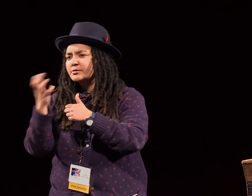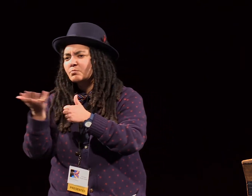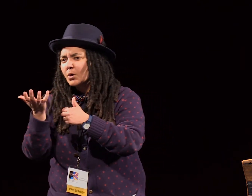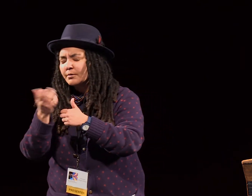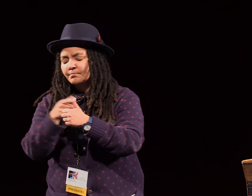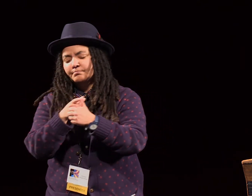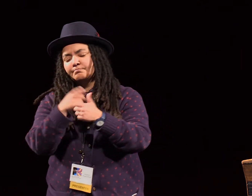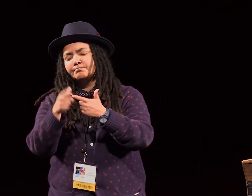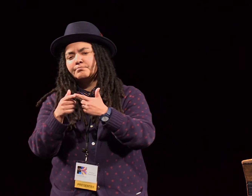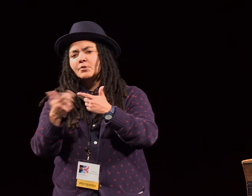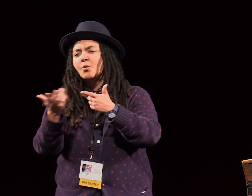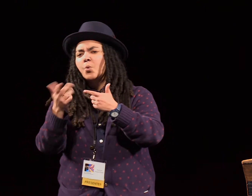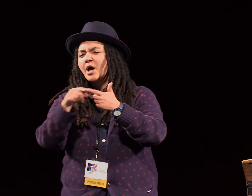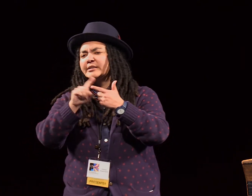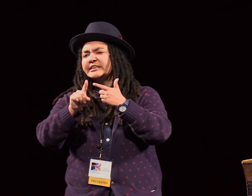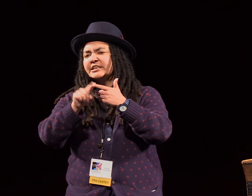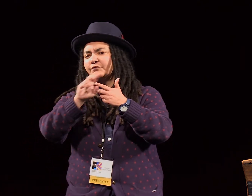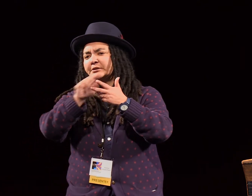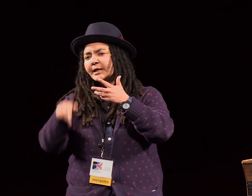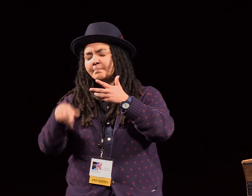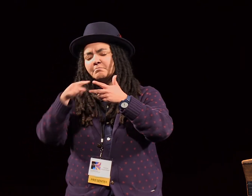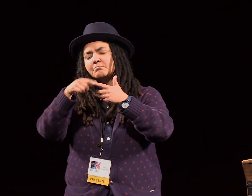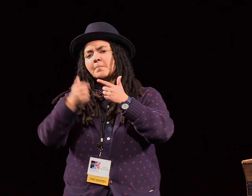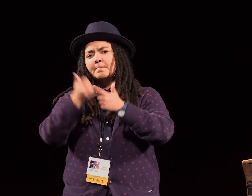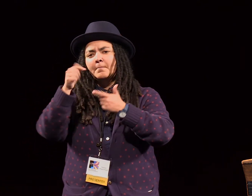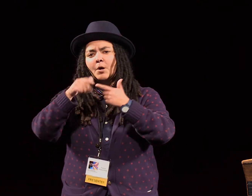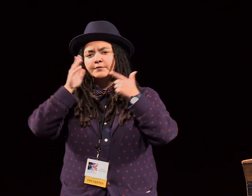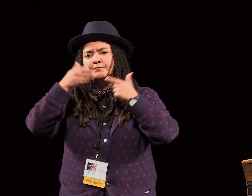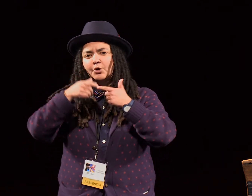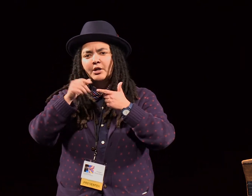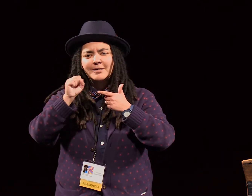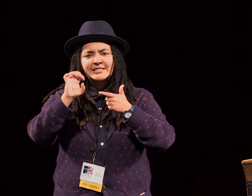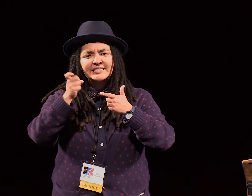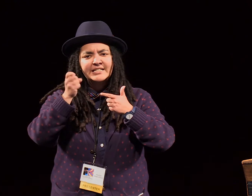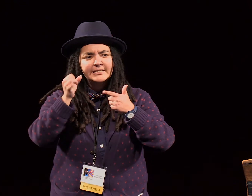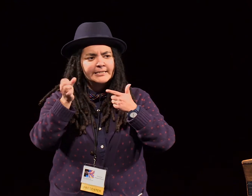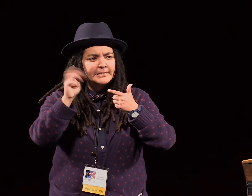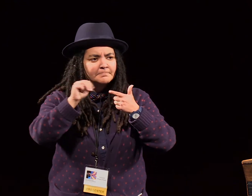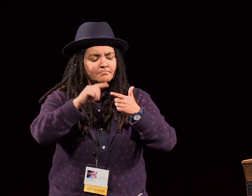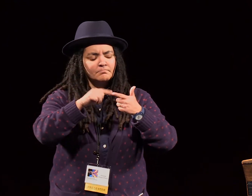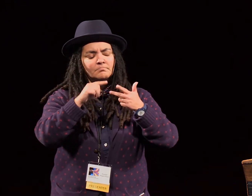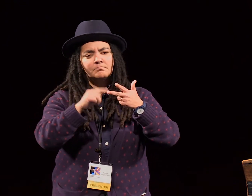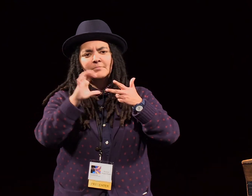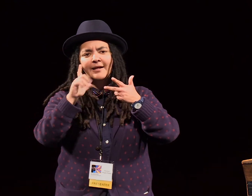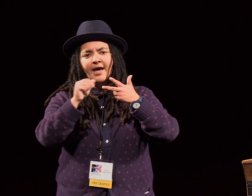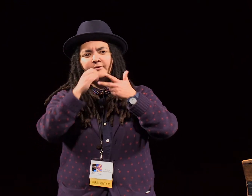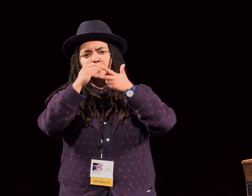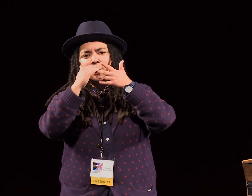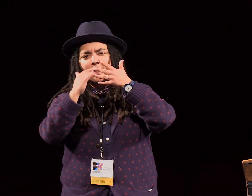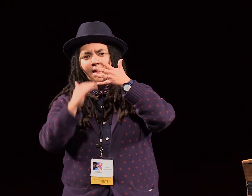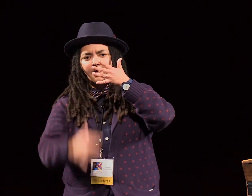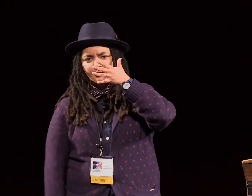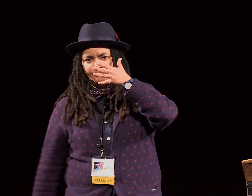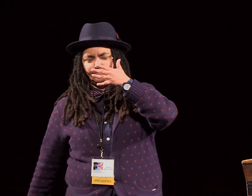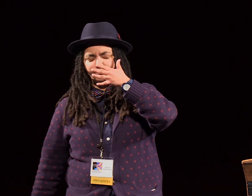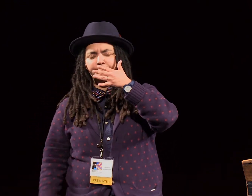It's your first primary identity, typically race. And then typically, people's second identity are their sex or sexism,